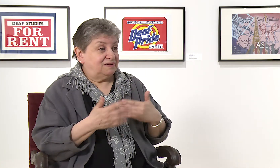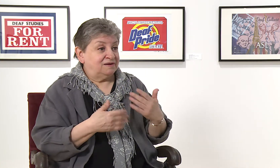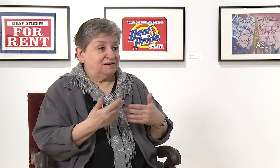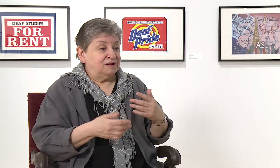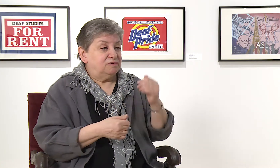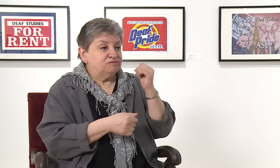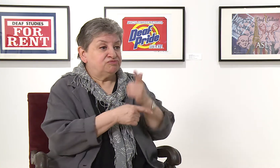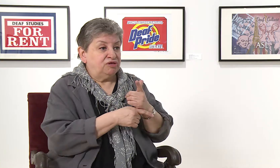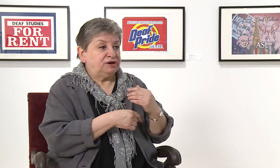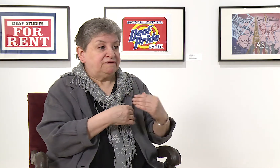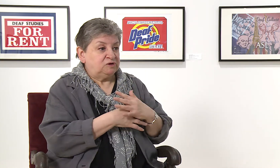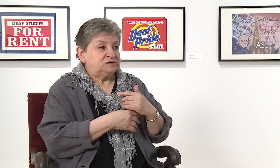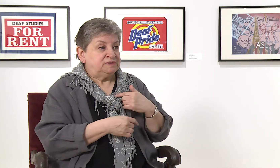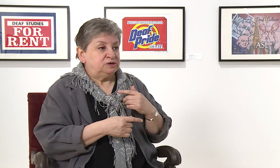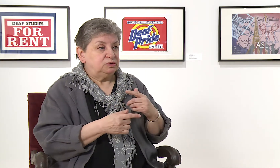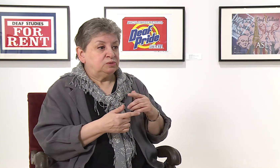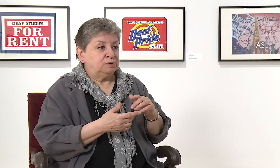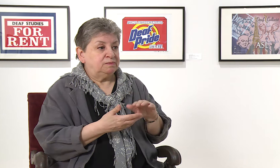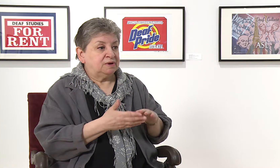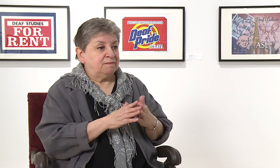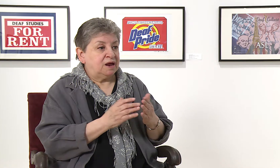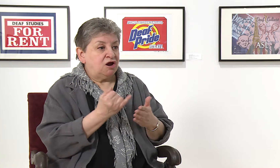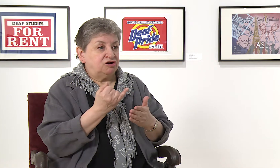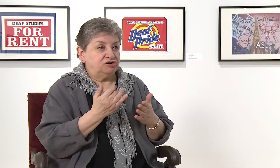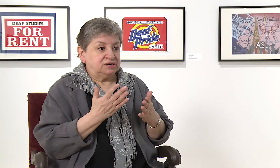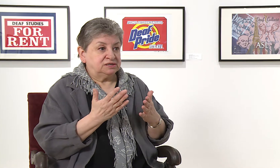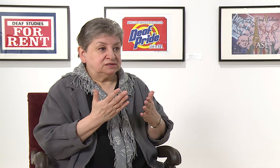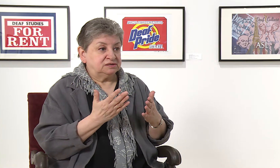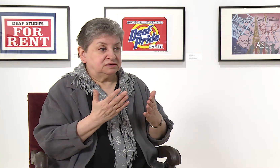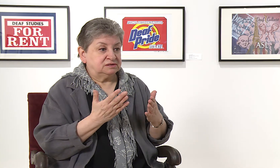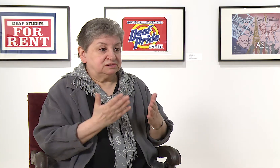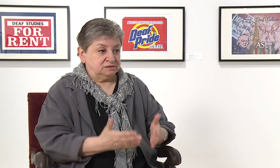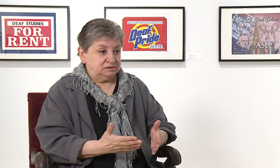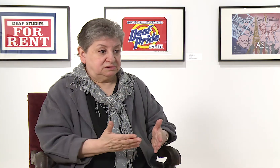My brother, in particular, influenced me to become an artist...